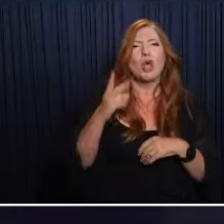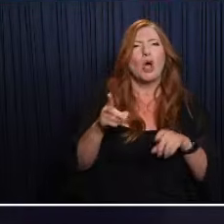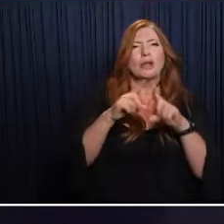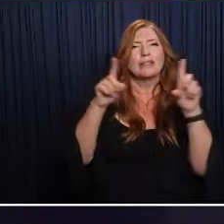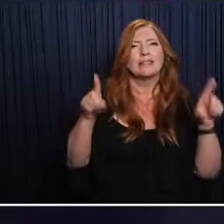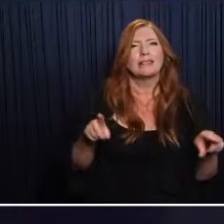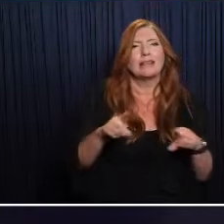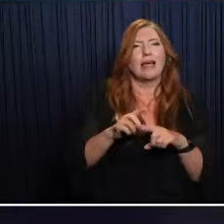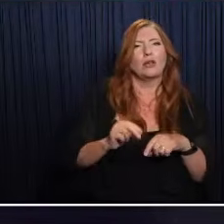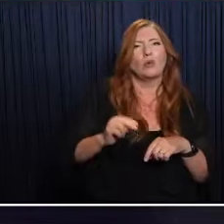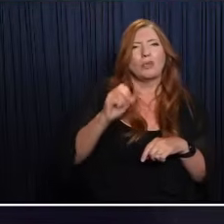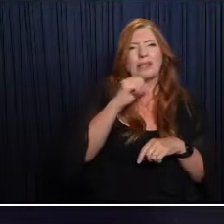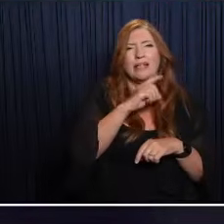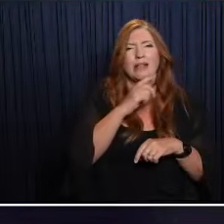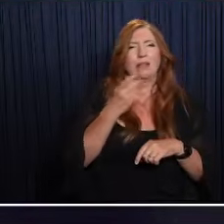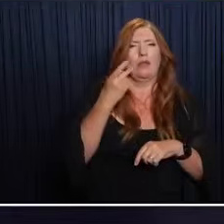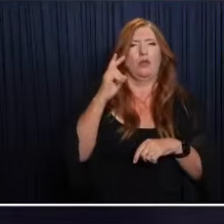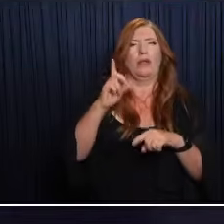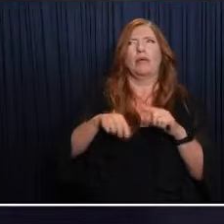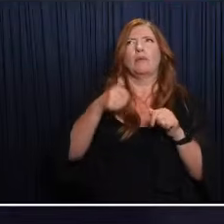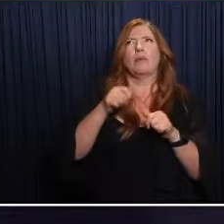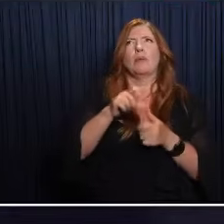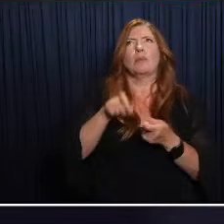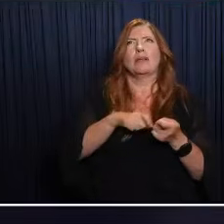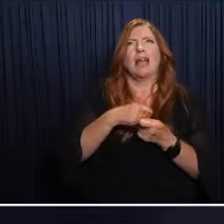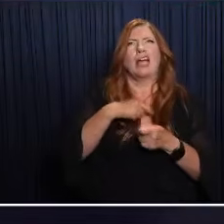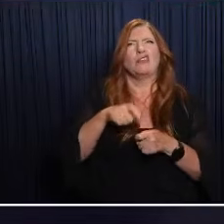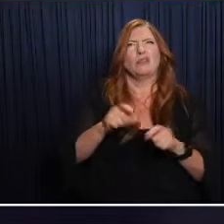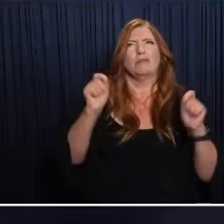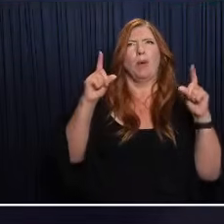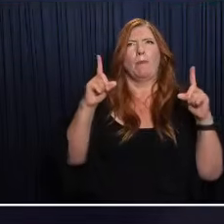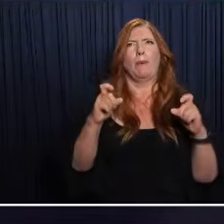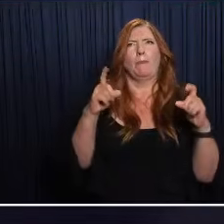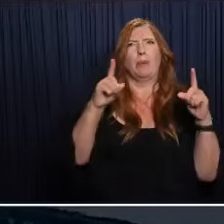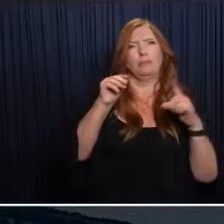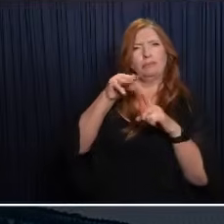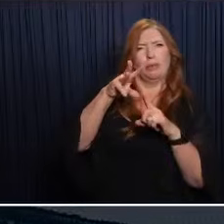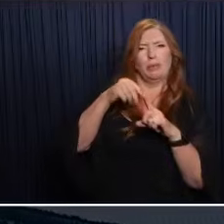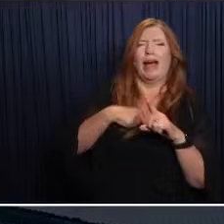SECOND AMENDMENT VERY IMPORTANT. THERE WAS A SIGN I SAW IN NORTH